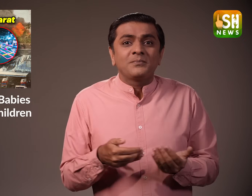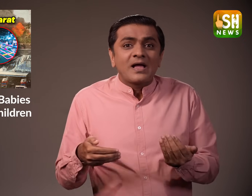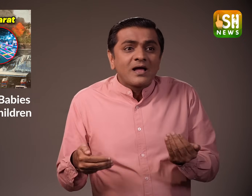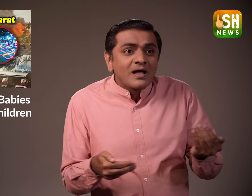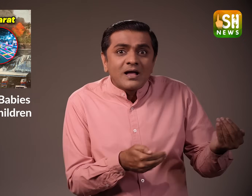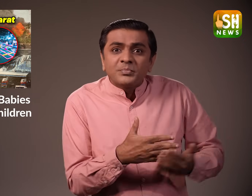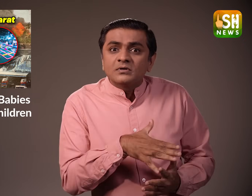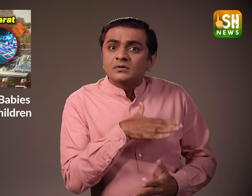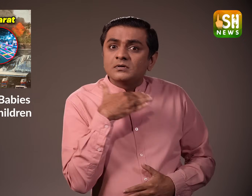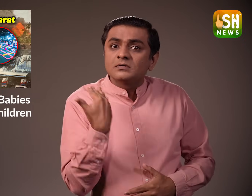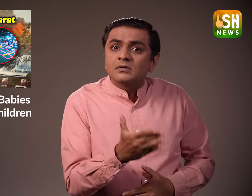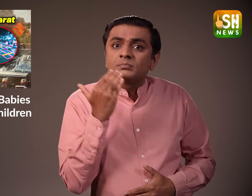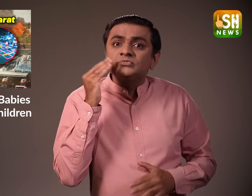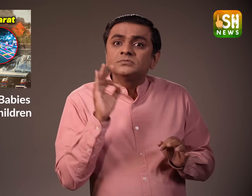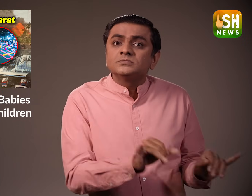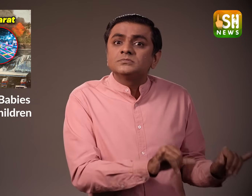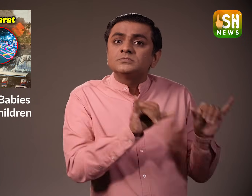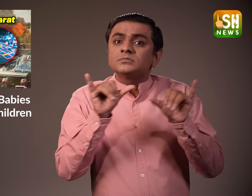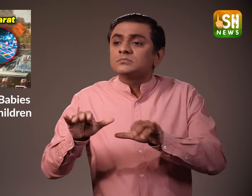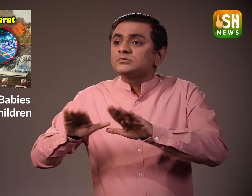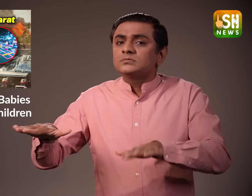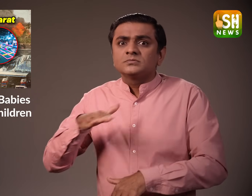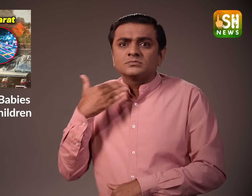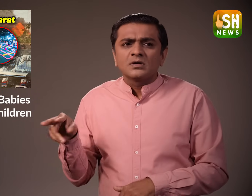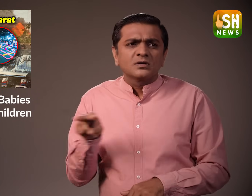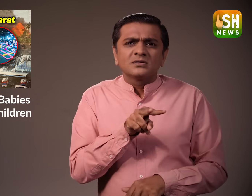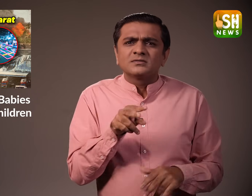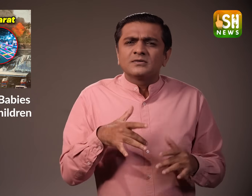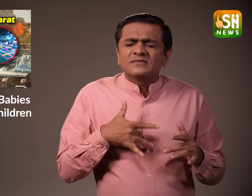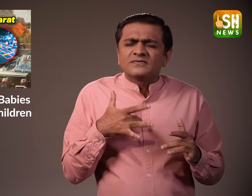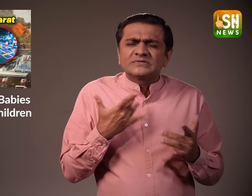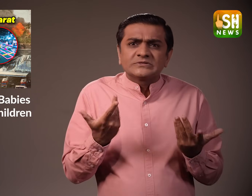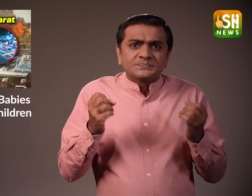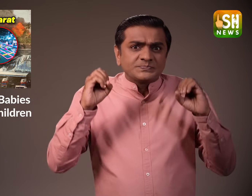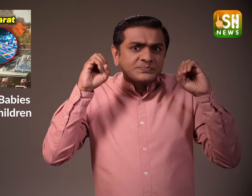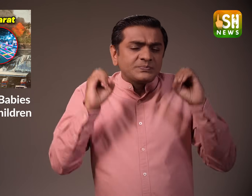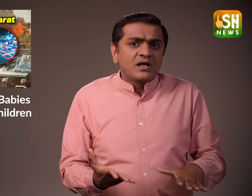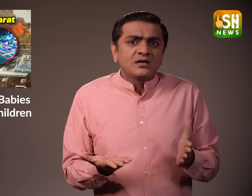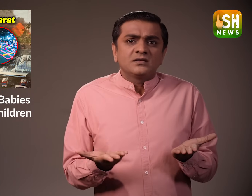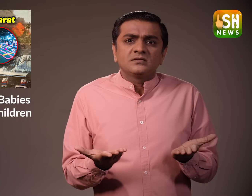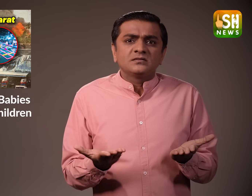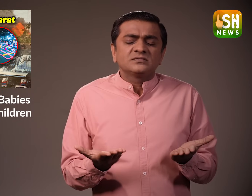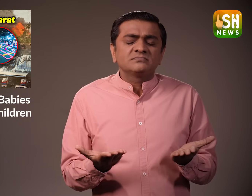The deaths of the babies and children is truly dreadful.